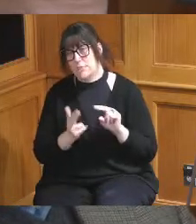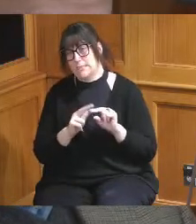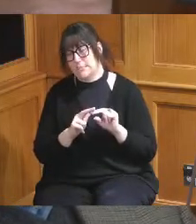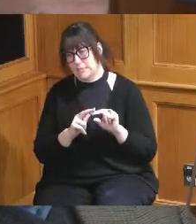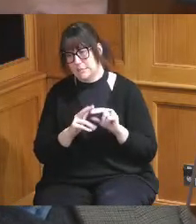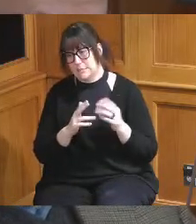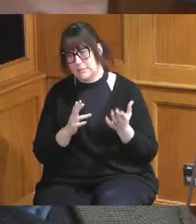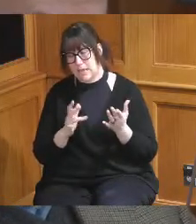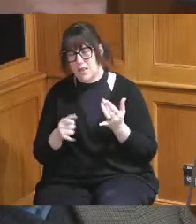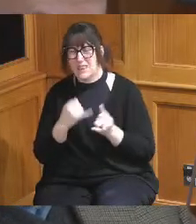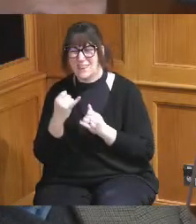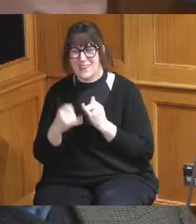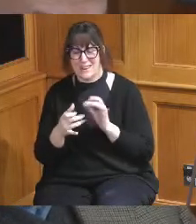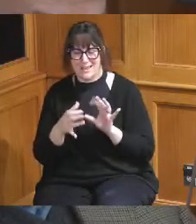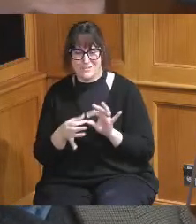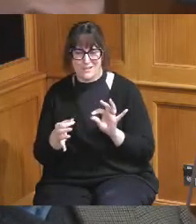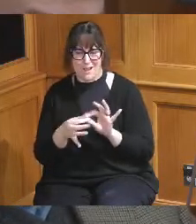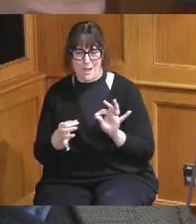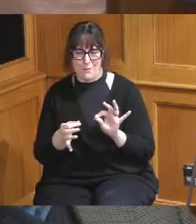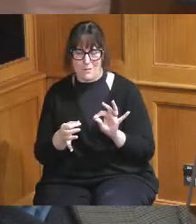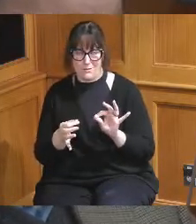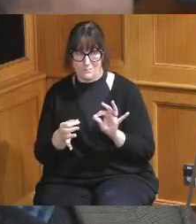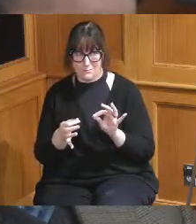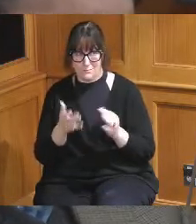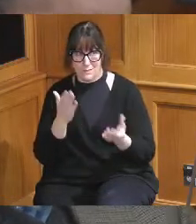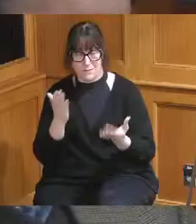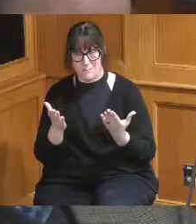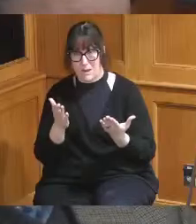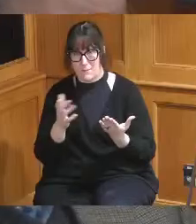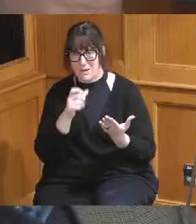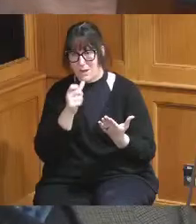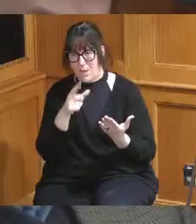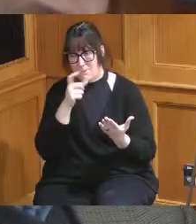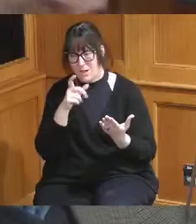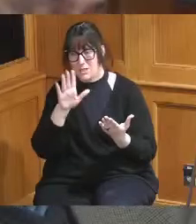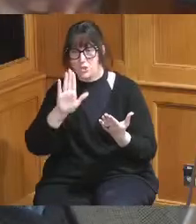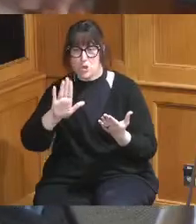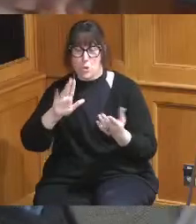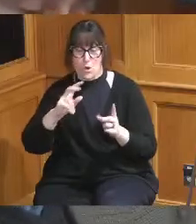my last thing would ask and this may not because you're more on the finance side than I am and I